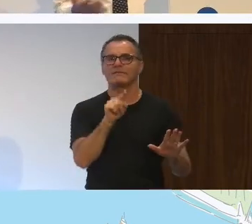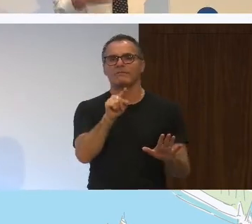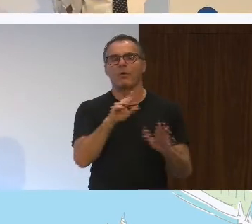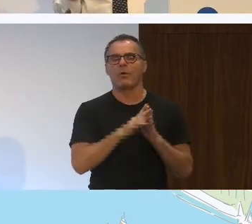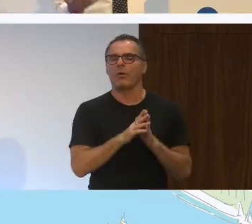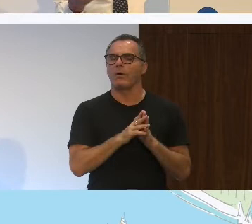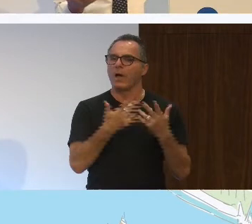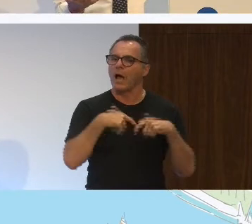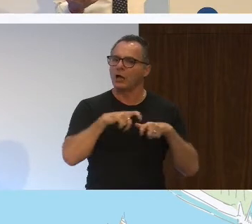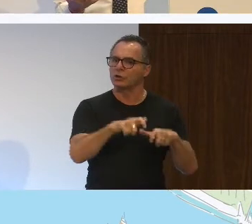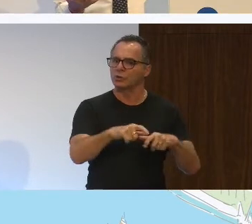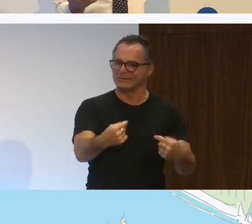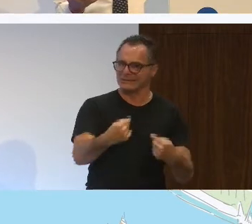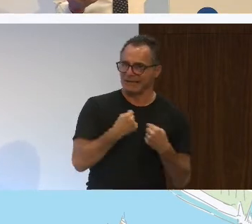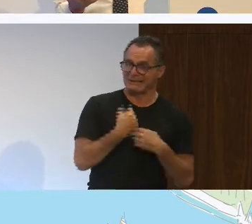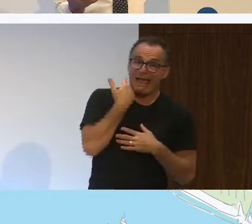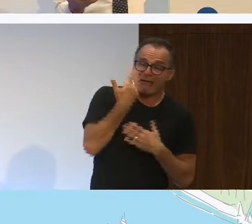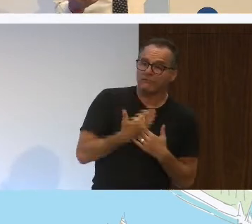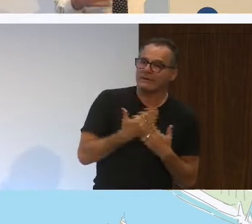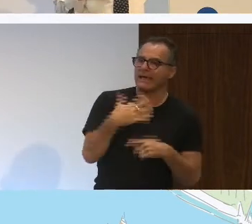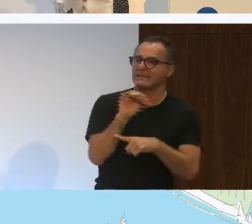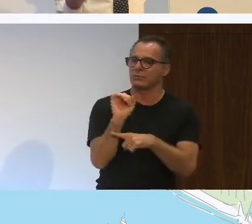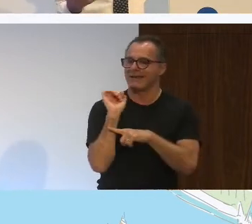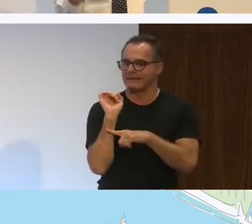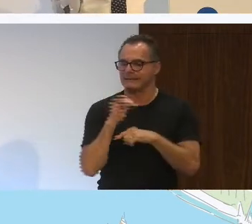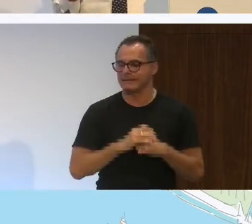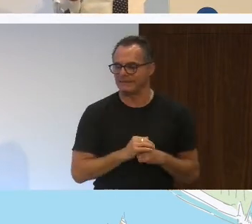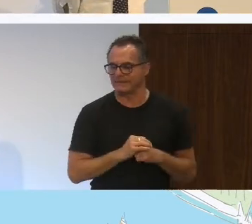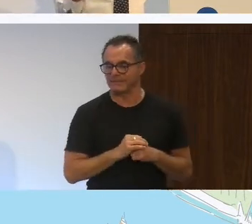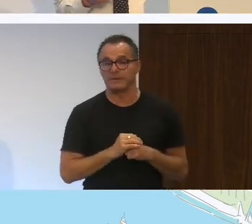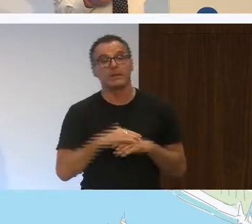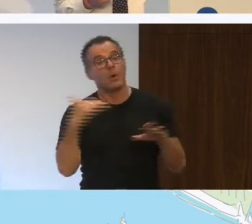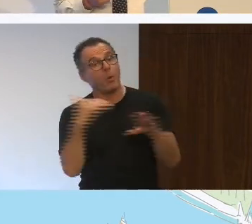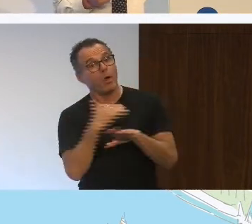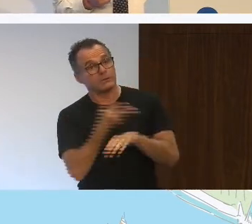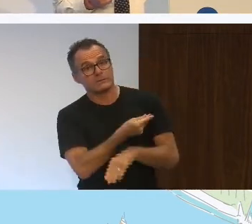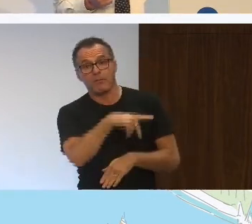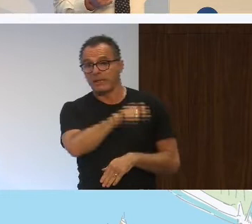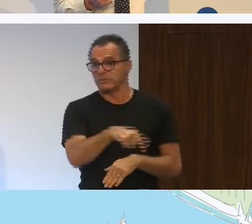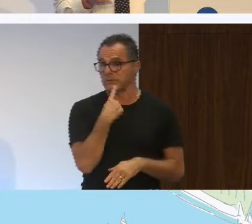And you can also use it every day as a as a preventative. And it works in some people.